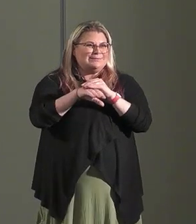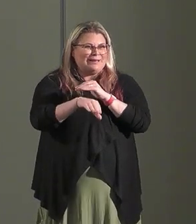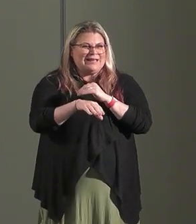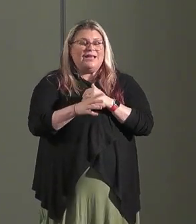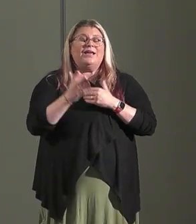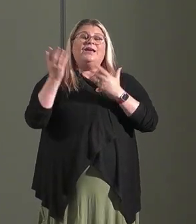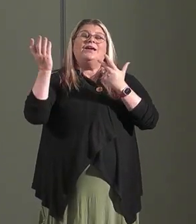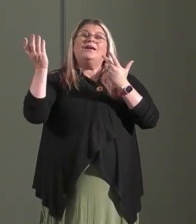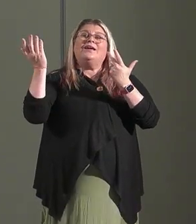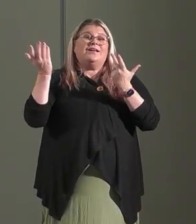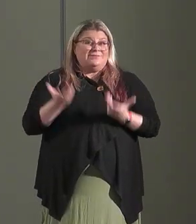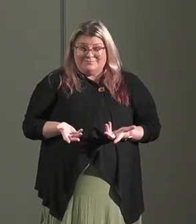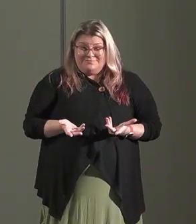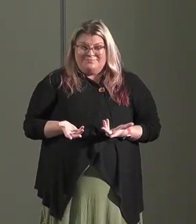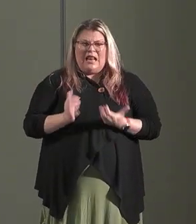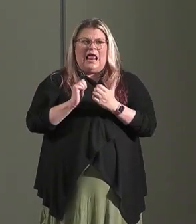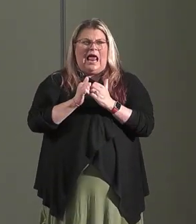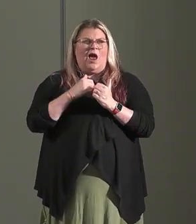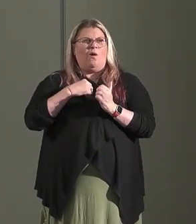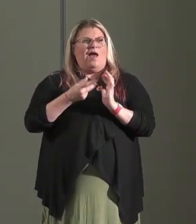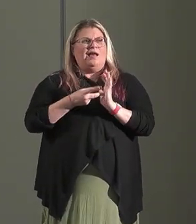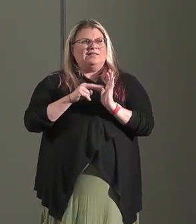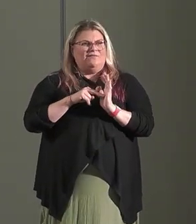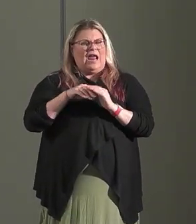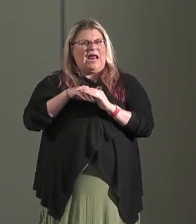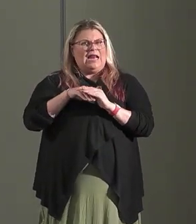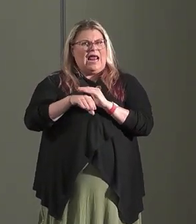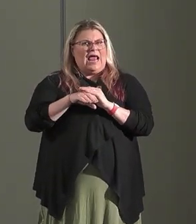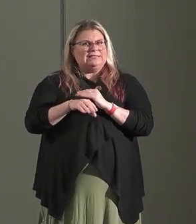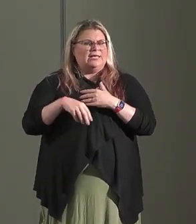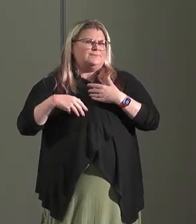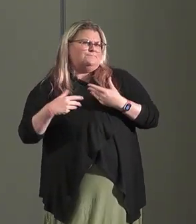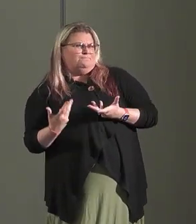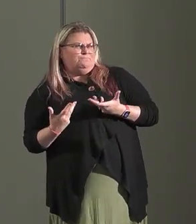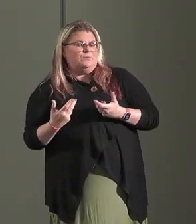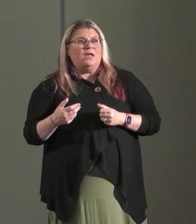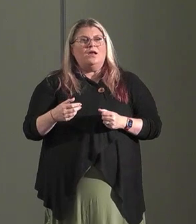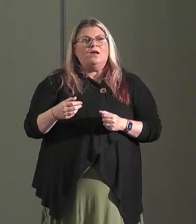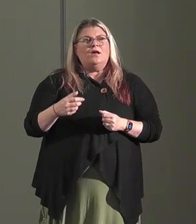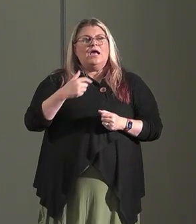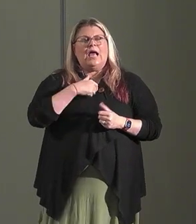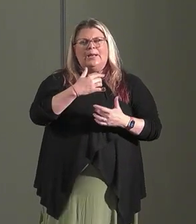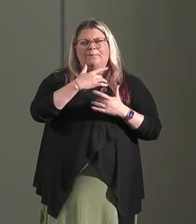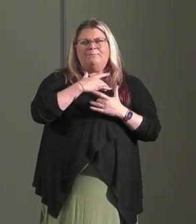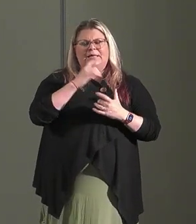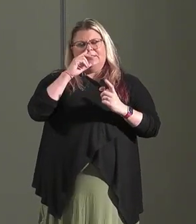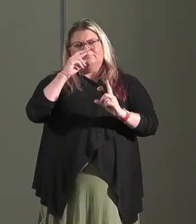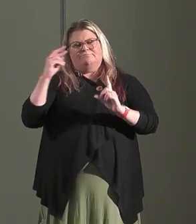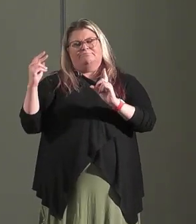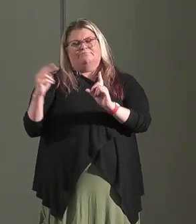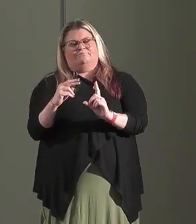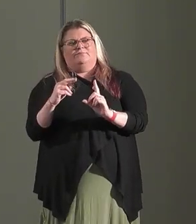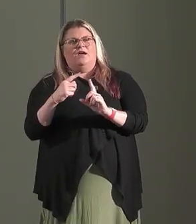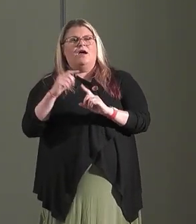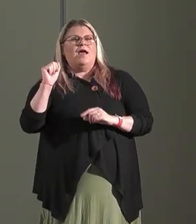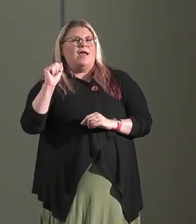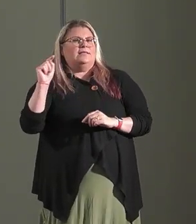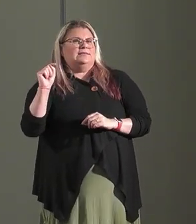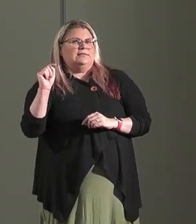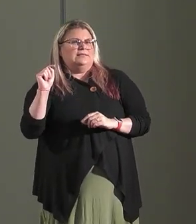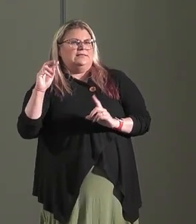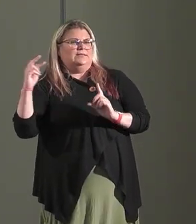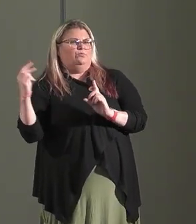brings me how I define access. I see it from assistive technology center point of view.